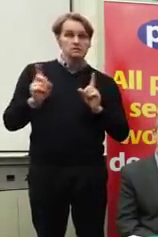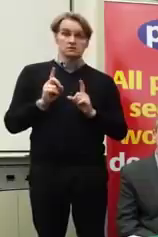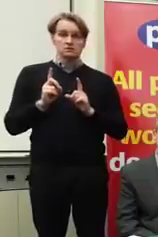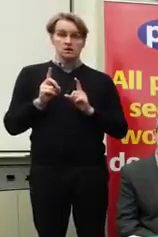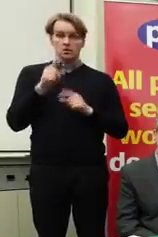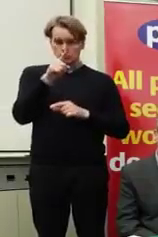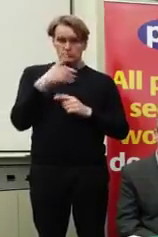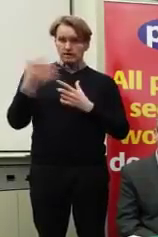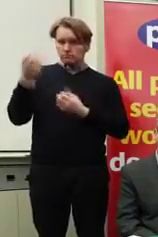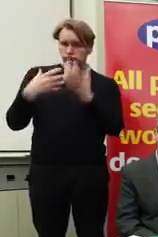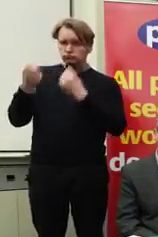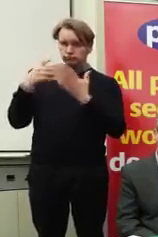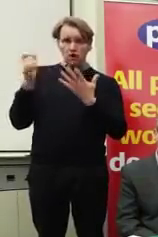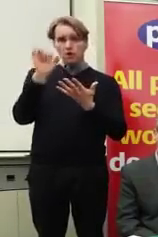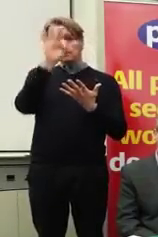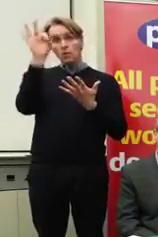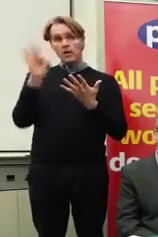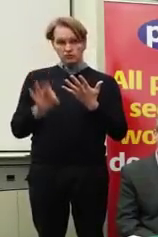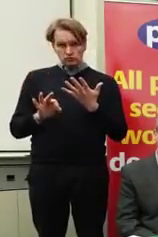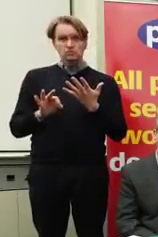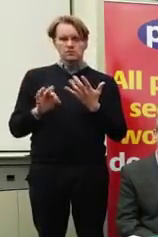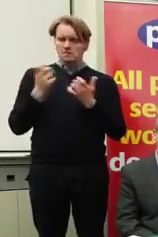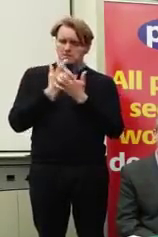answer them all tonight but we will answer all questions over the next few